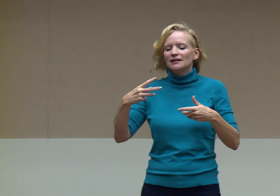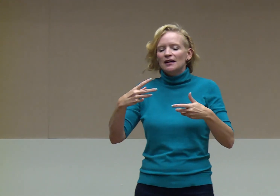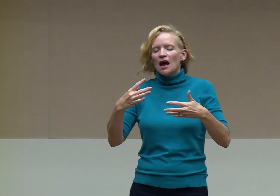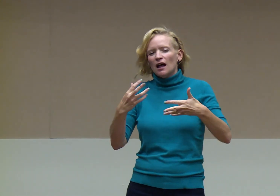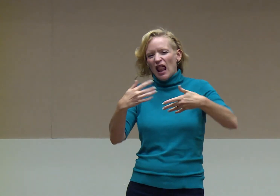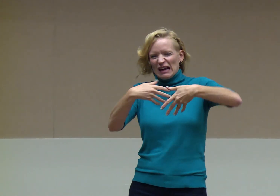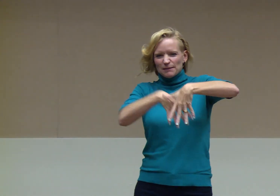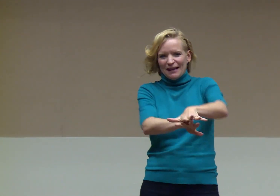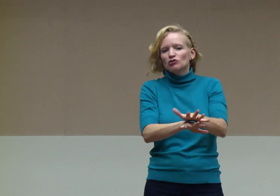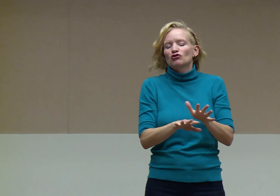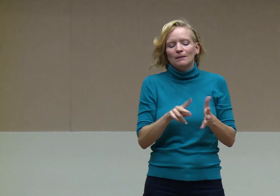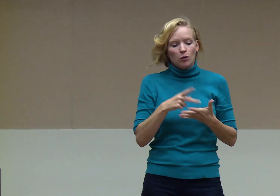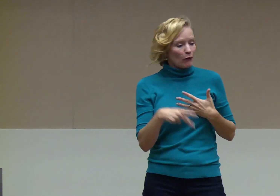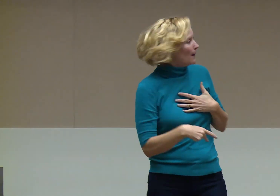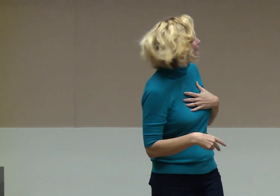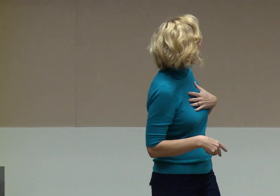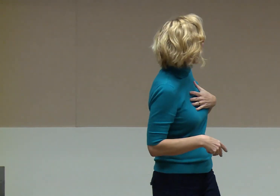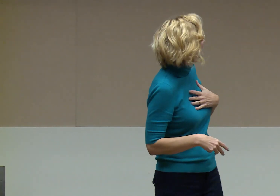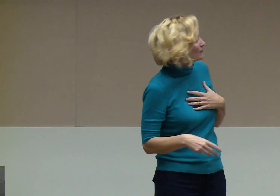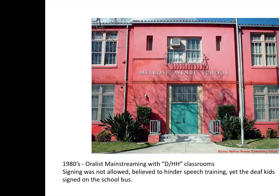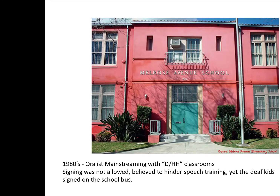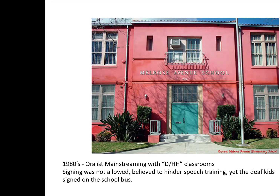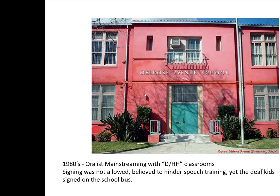and hard of hearing mainstream program.